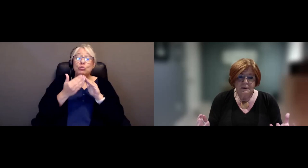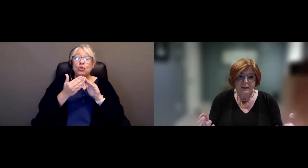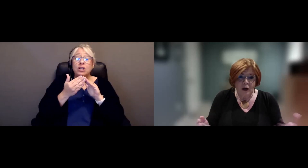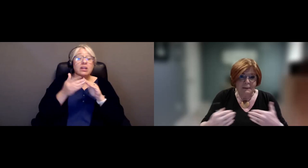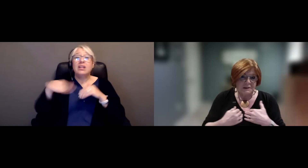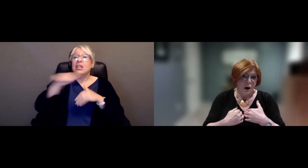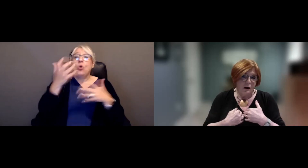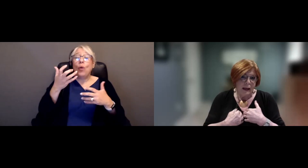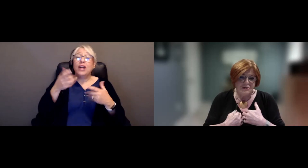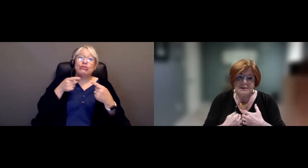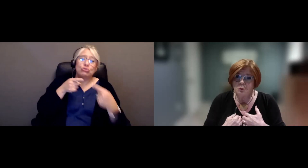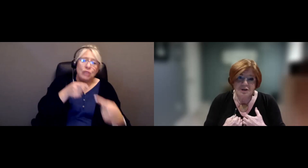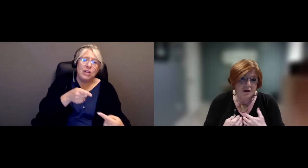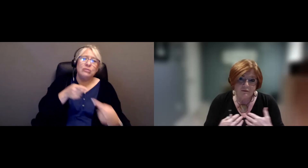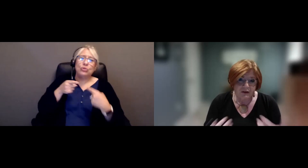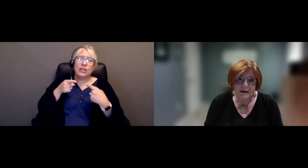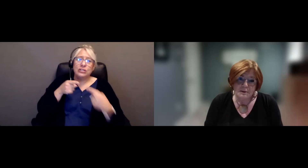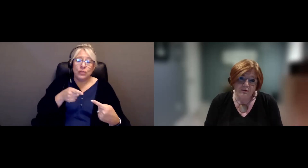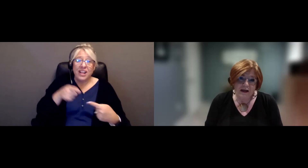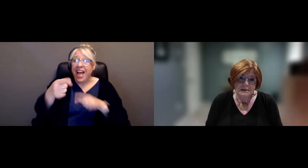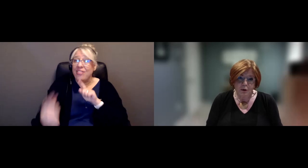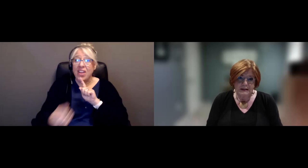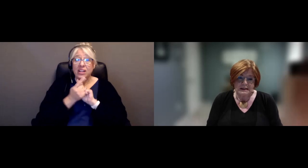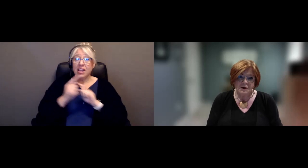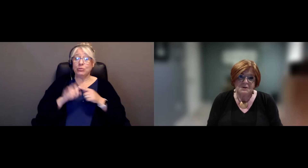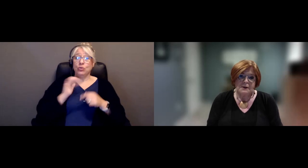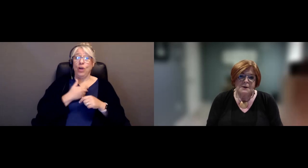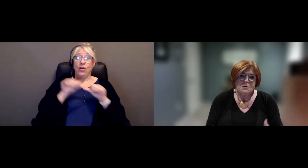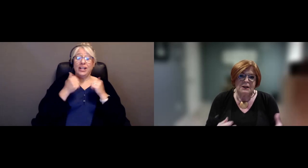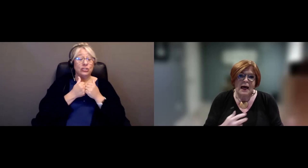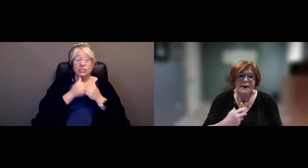And they're coming to our agency, which is not funded to provide support to seniors. So the lack,